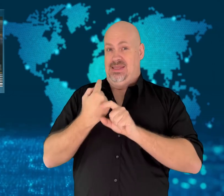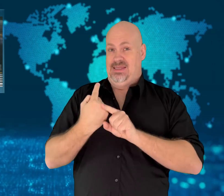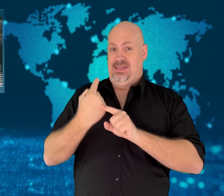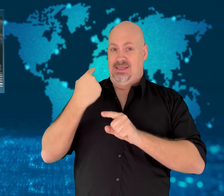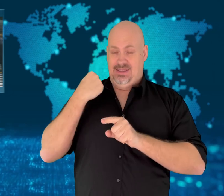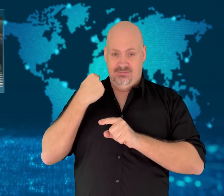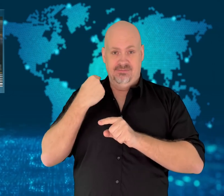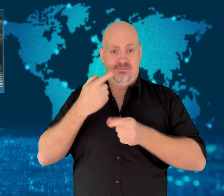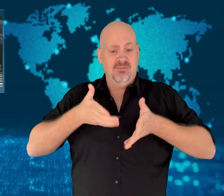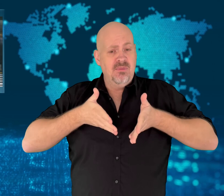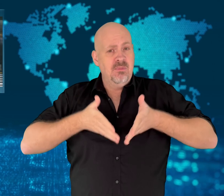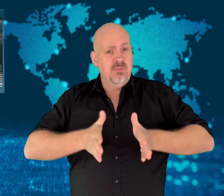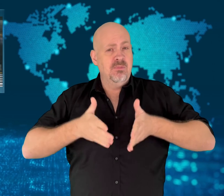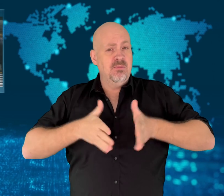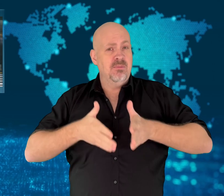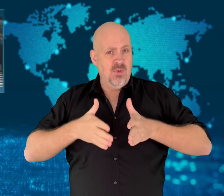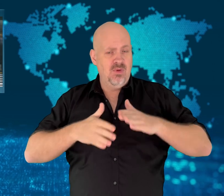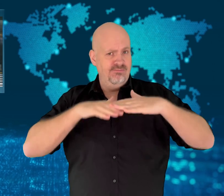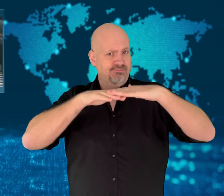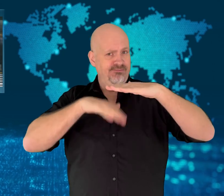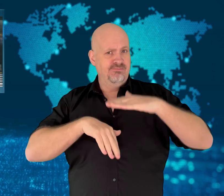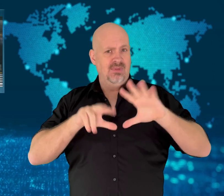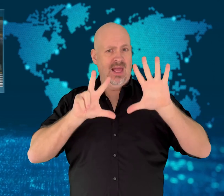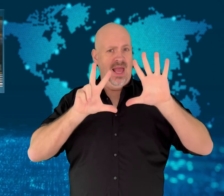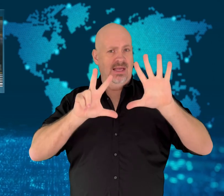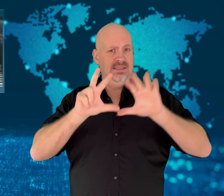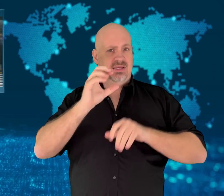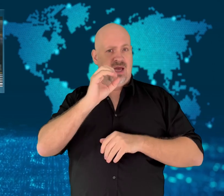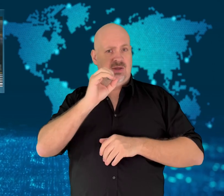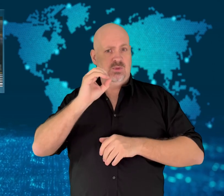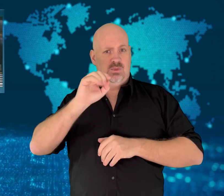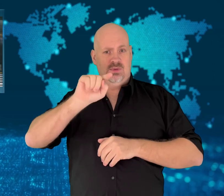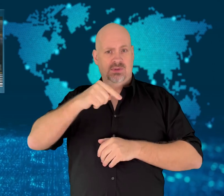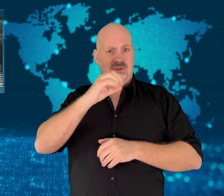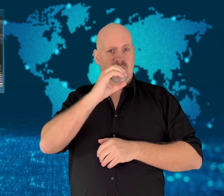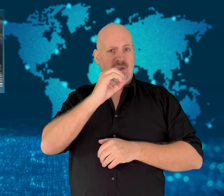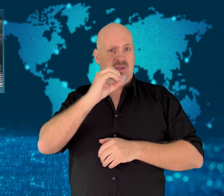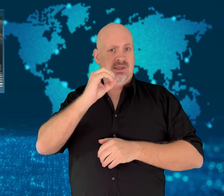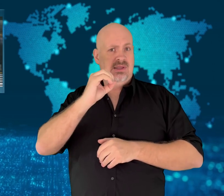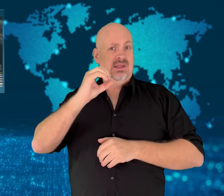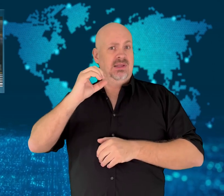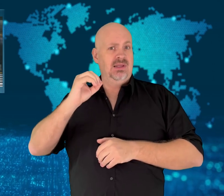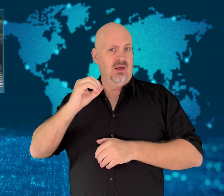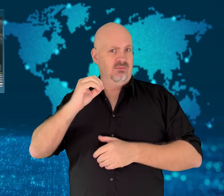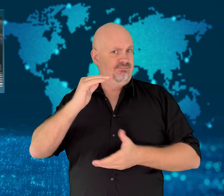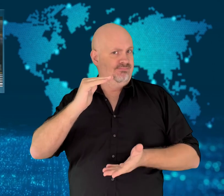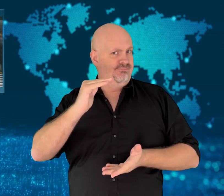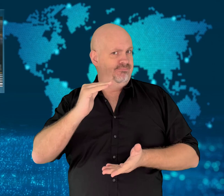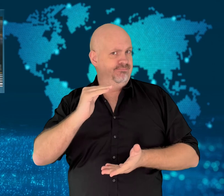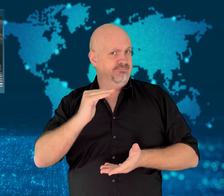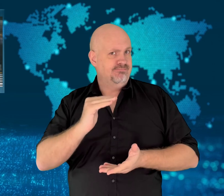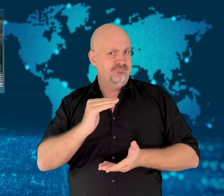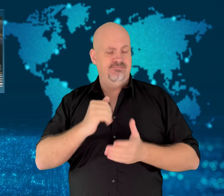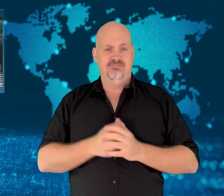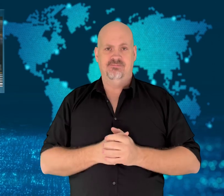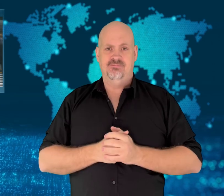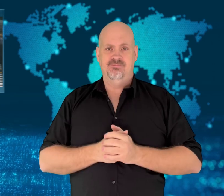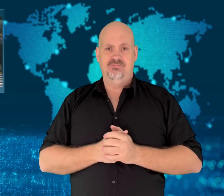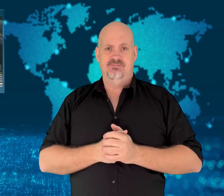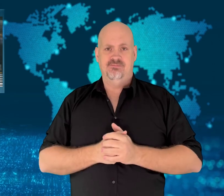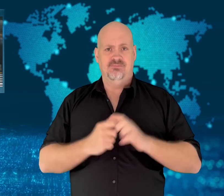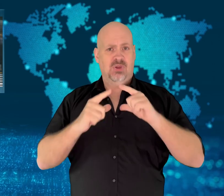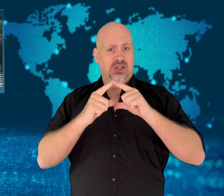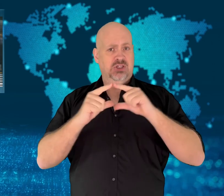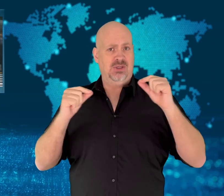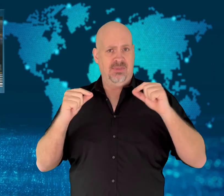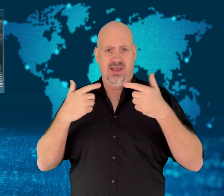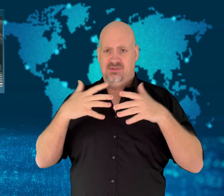Last year, there were fewer than 800,000 babies born.